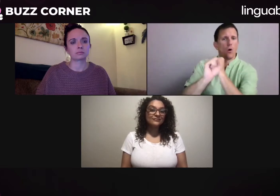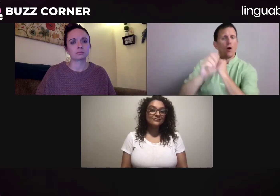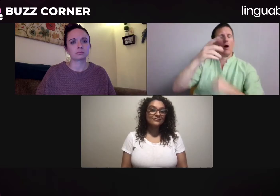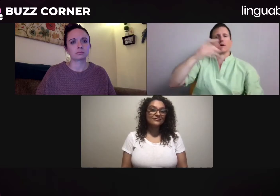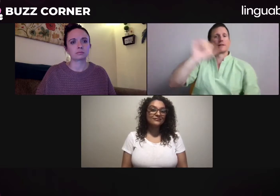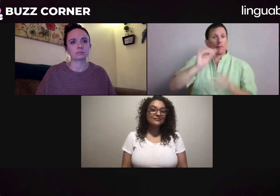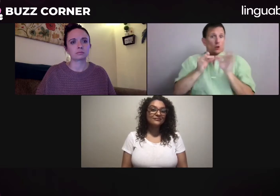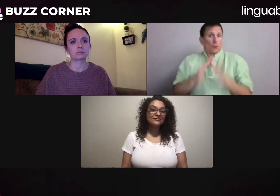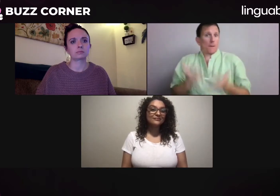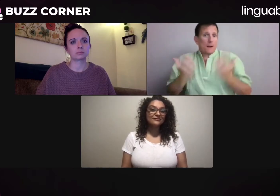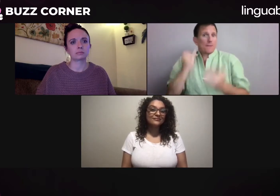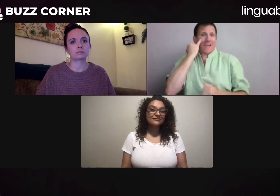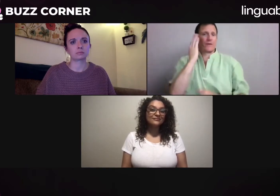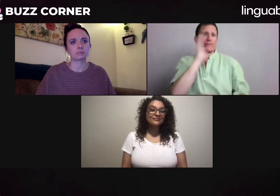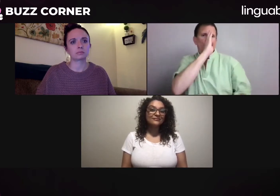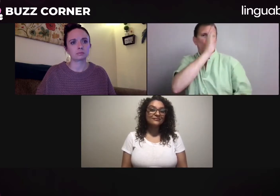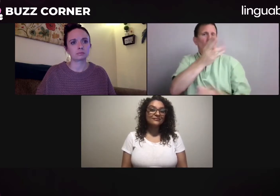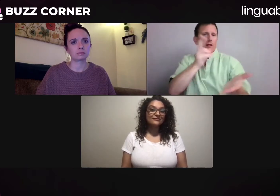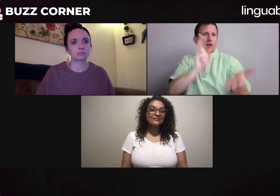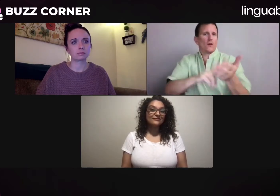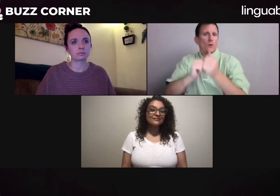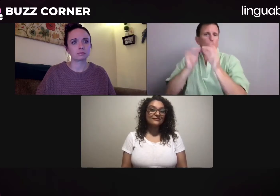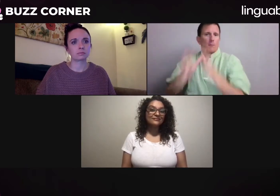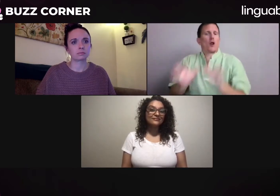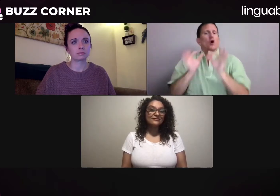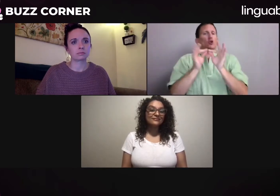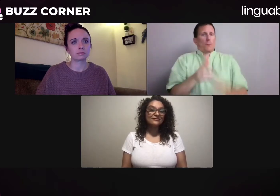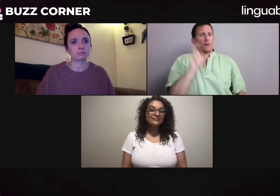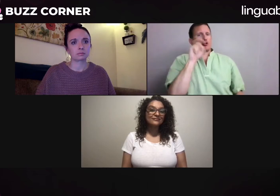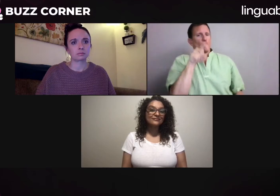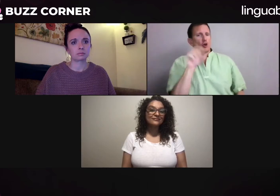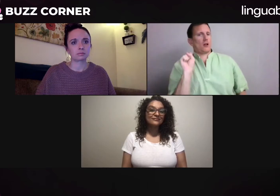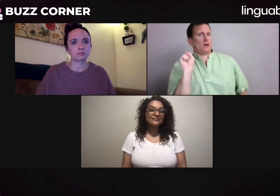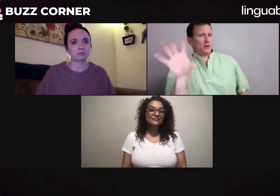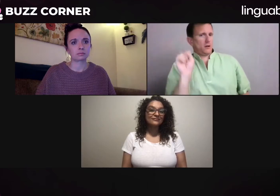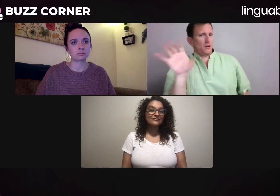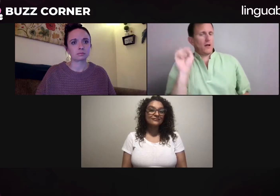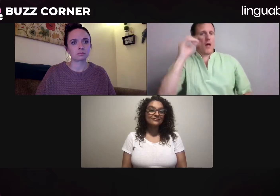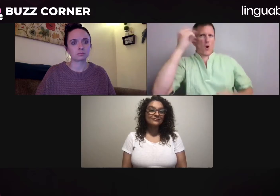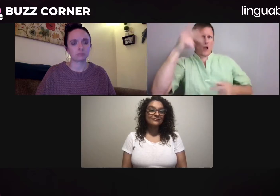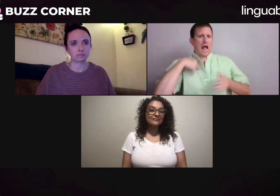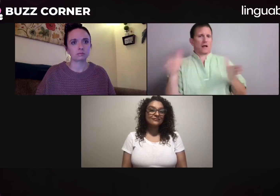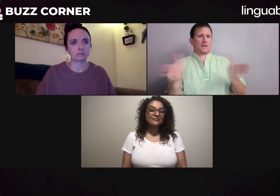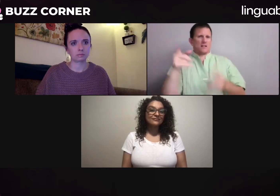where to advertise, where to, and who to advertise to. If they contract directly with an interpreter,